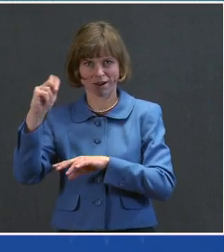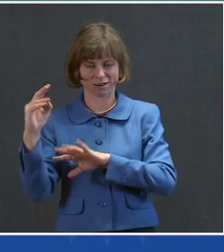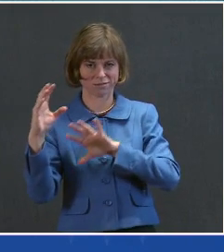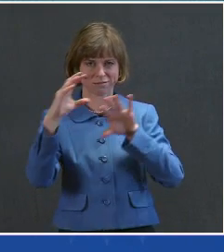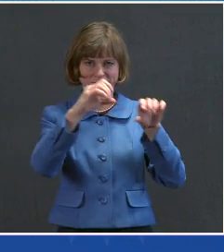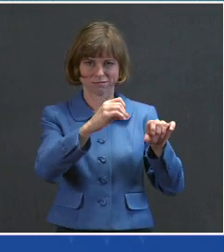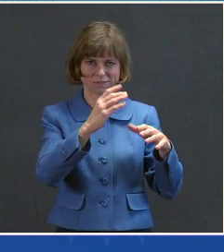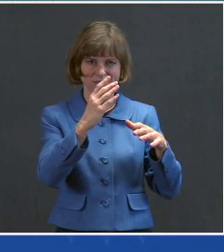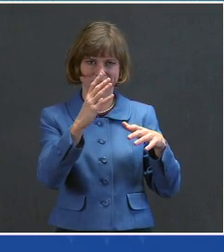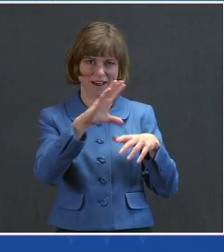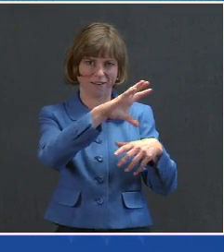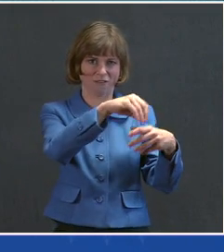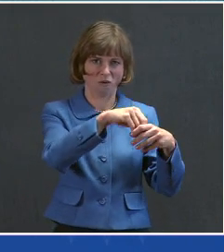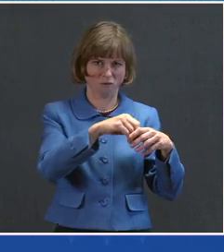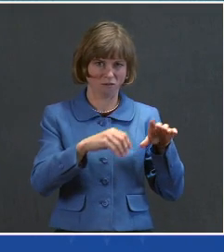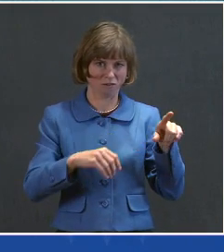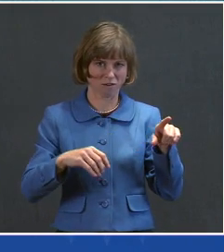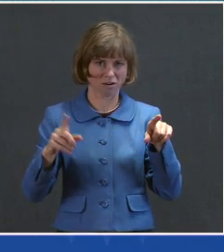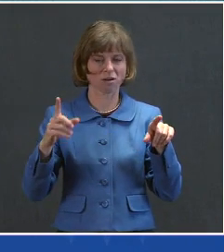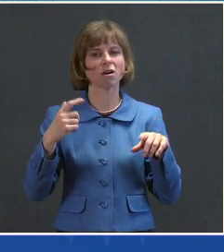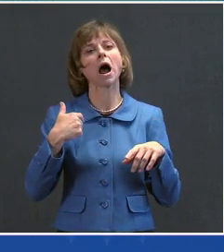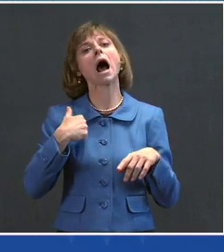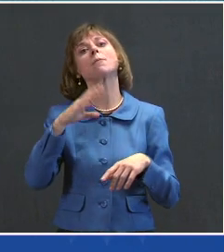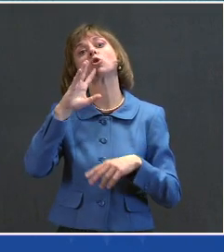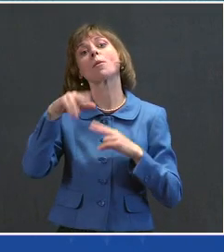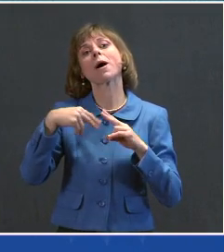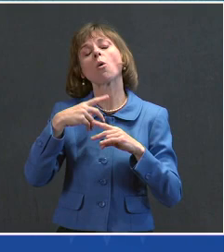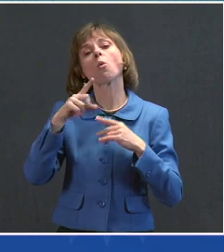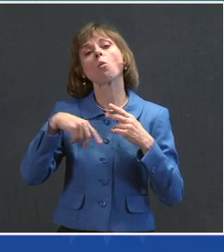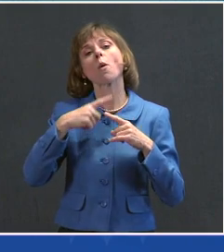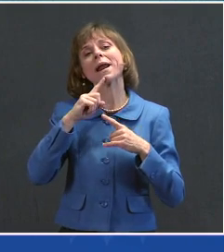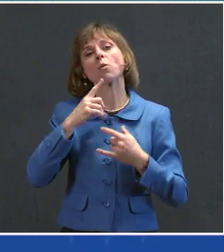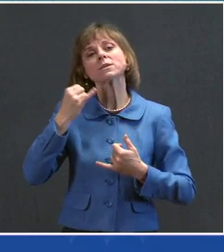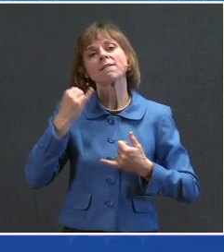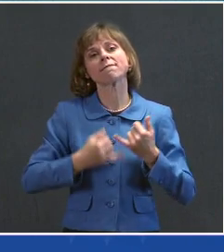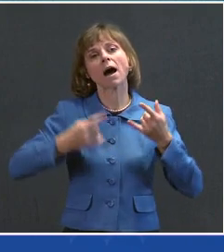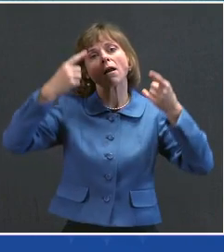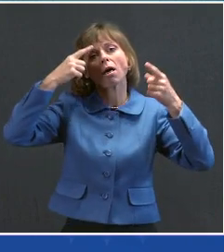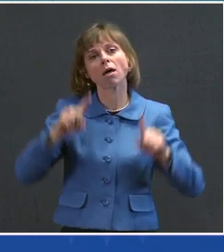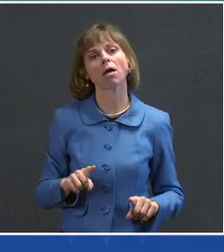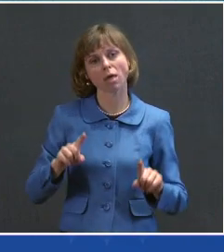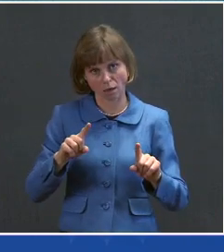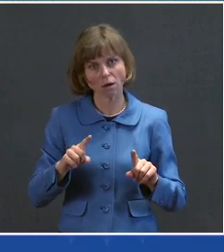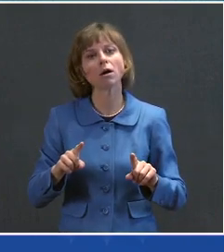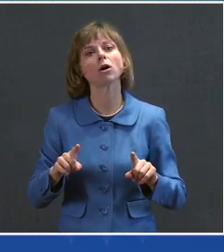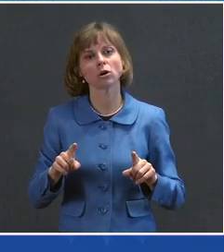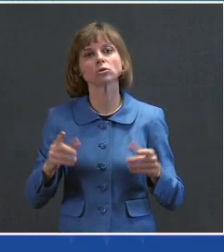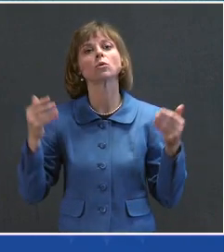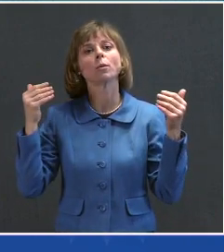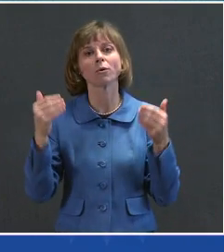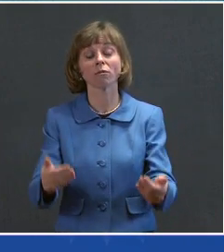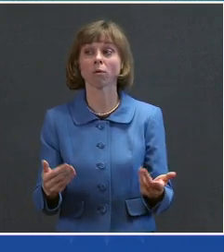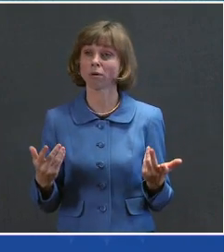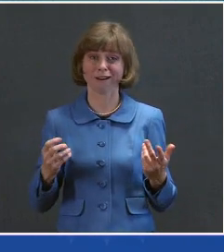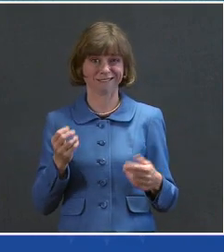I'm talking about when it was finalized so that we could move it forward. Of course, there are conversations between companies,